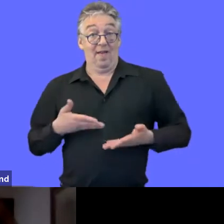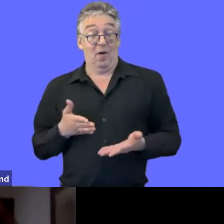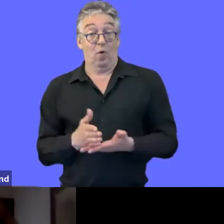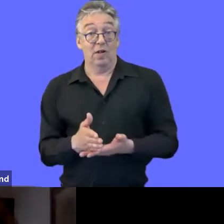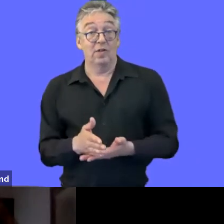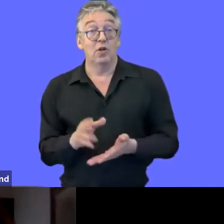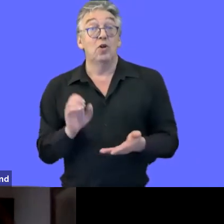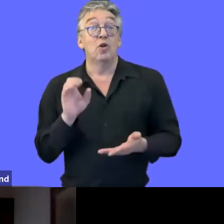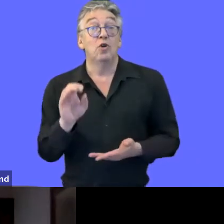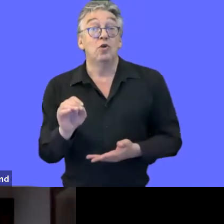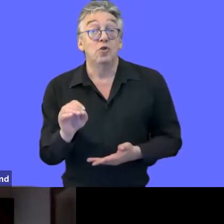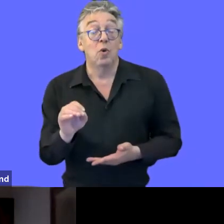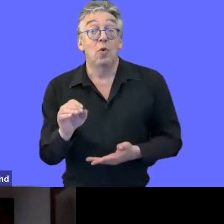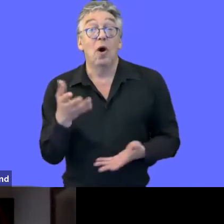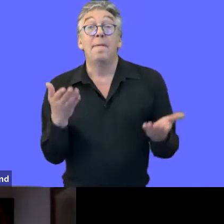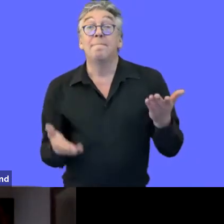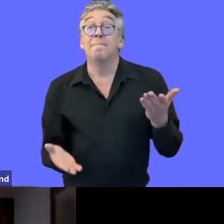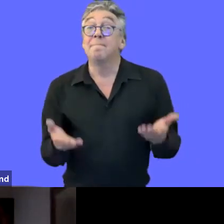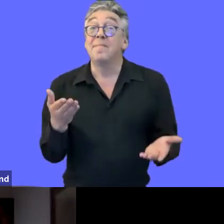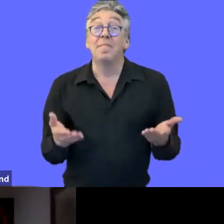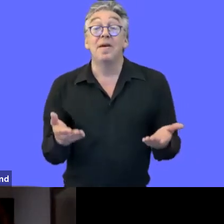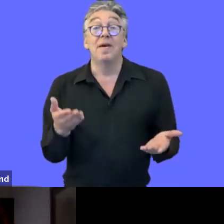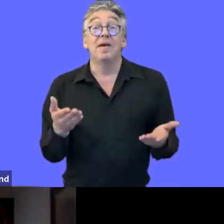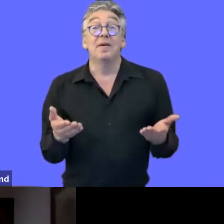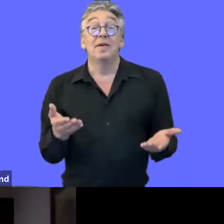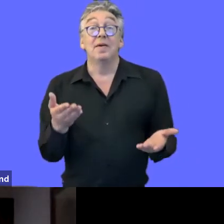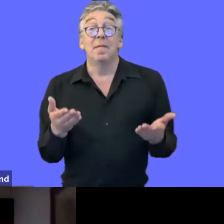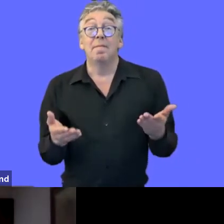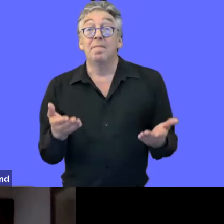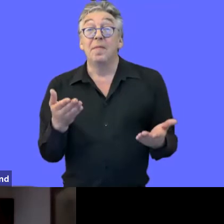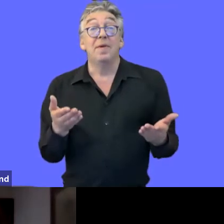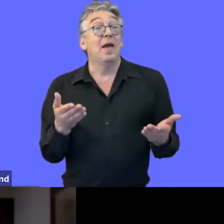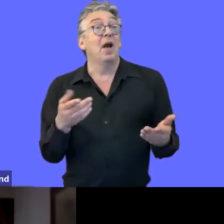bring under the CEDAW optional protocol you must bear in mind